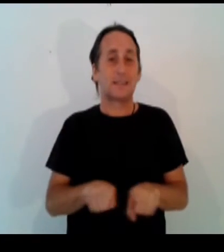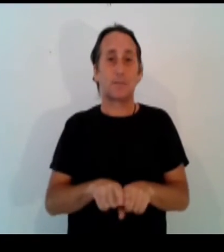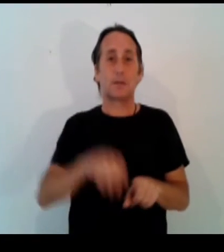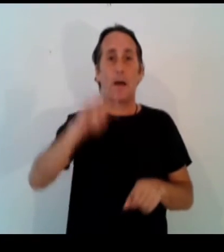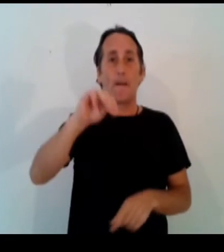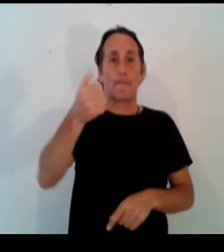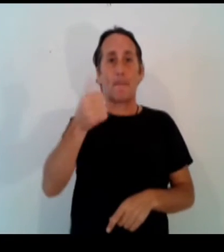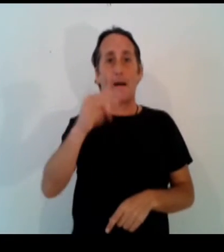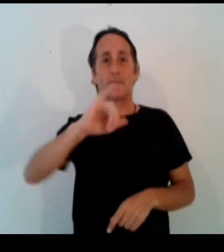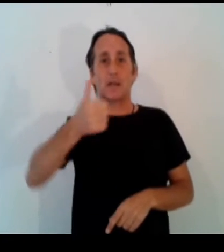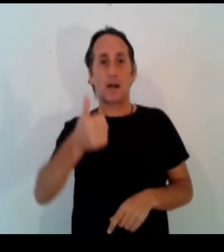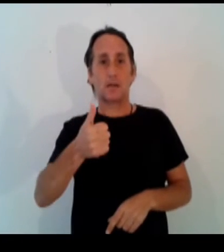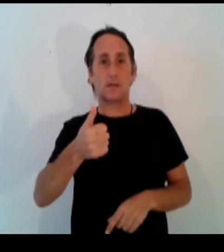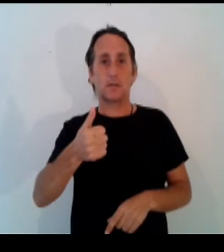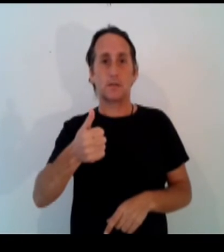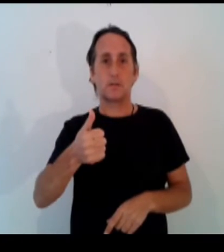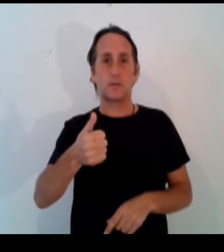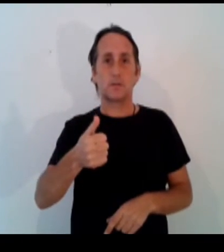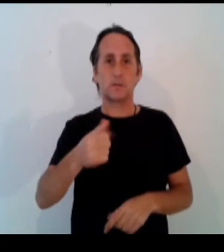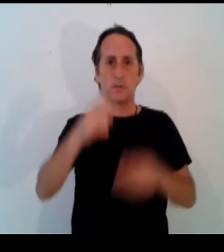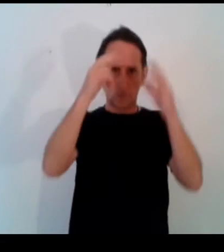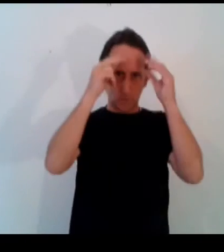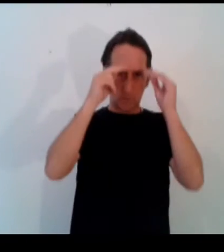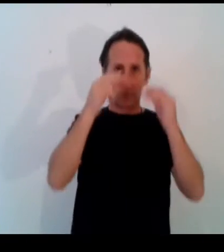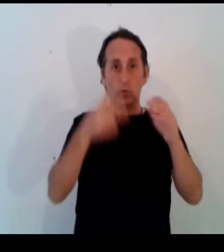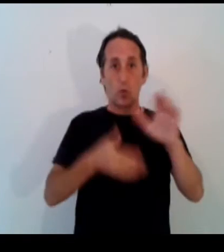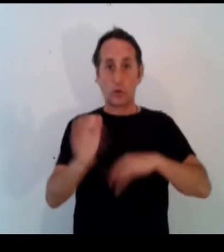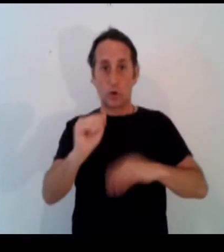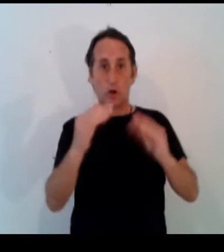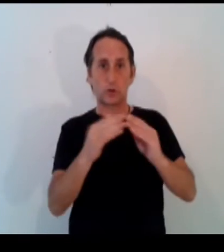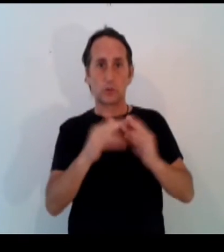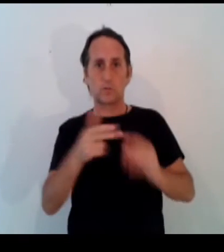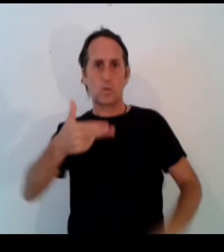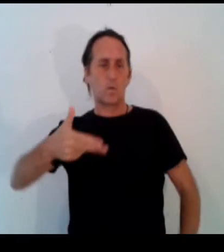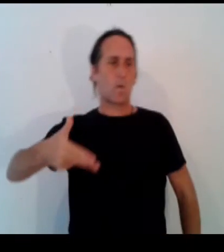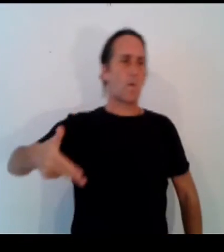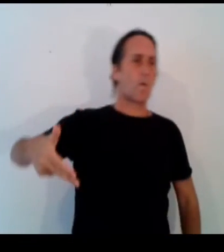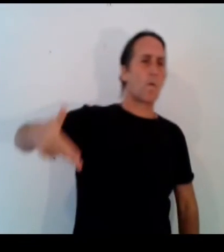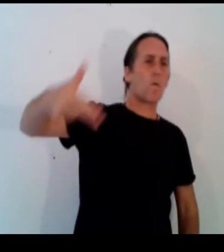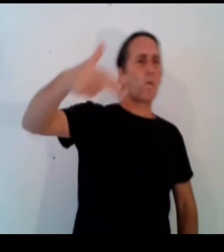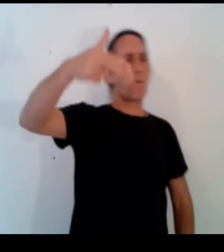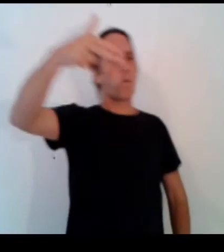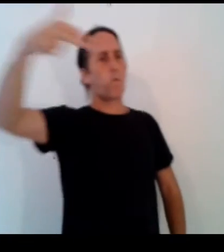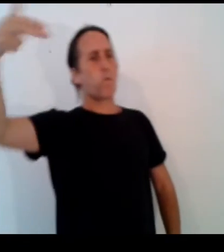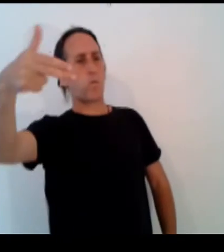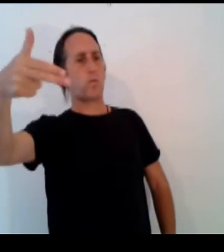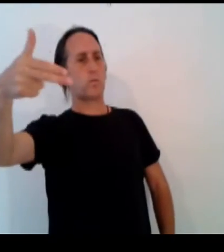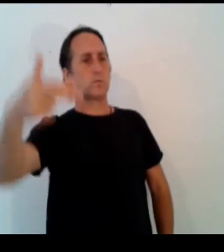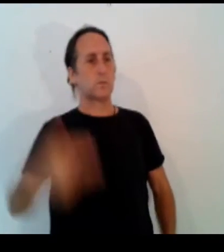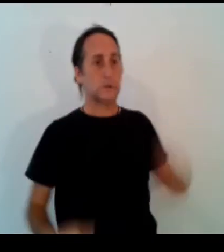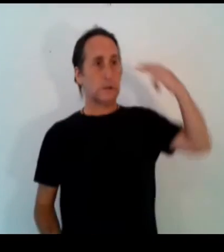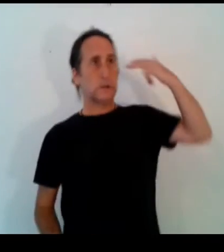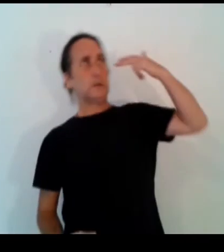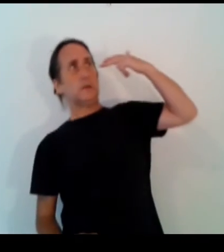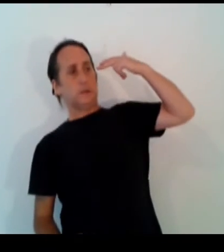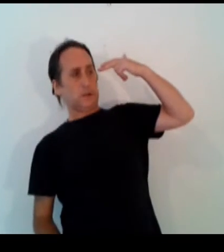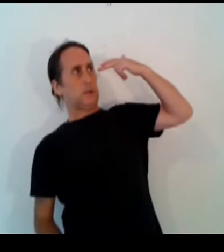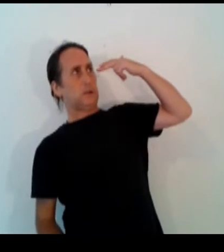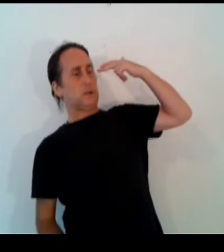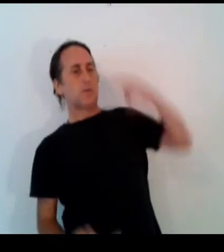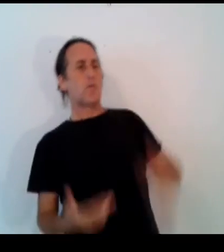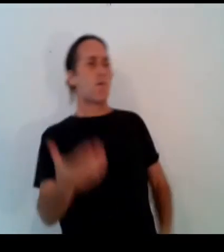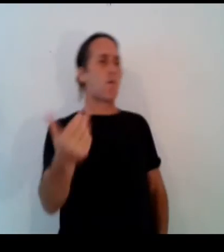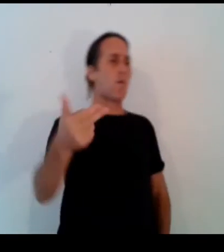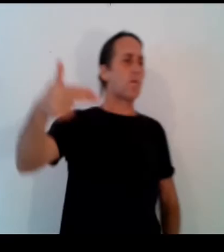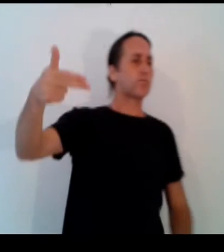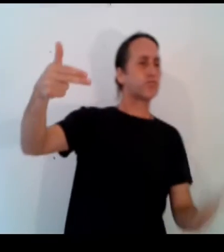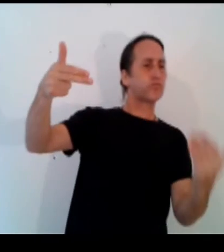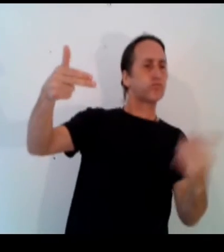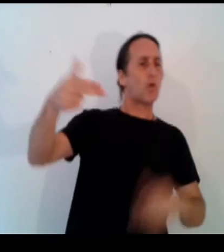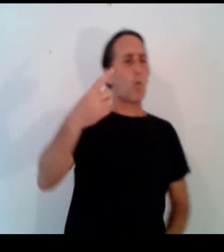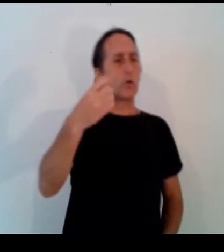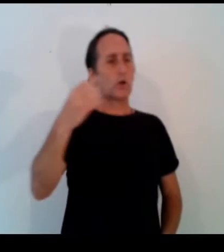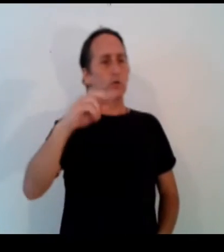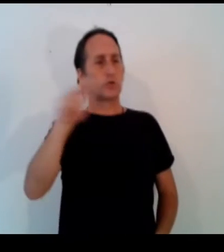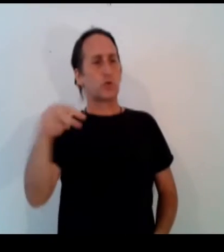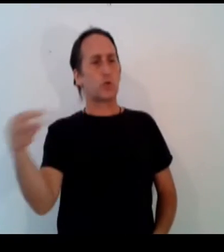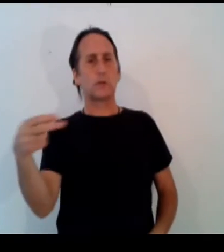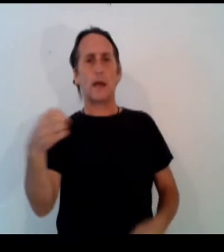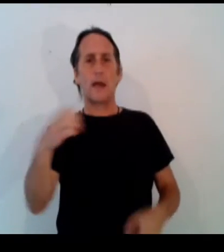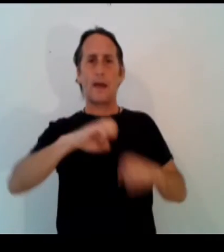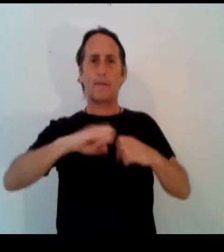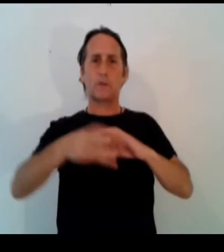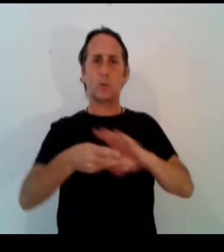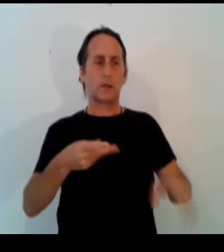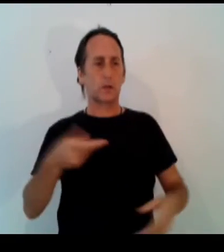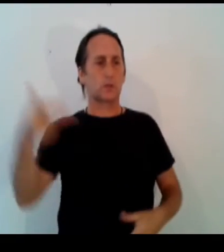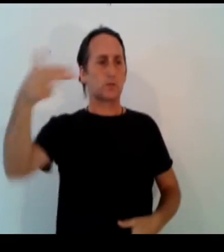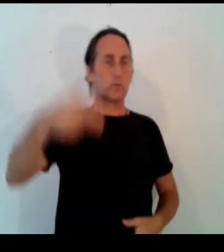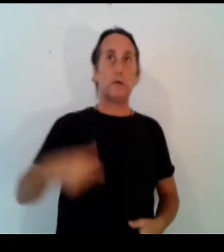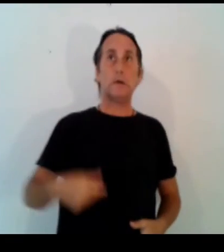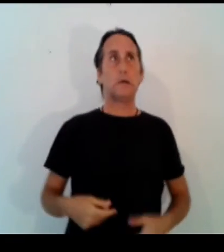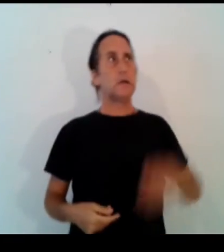It's like someone from the mafia coming around to your house and putting a gun to your head and getting €100 every week from you, they do this regularly